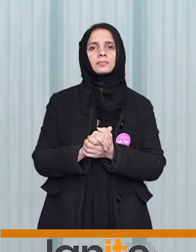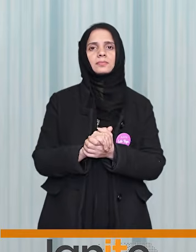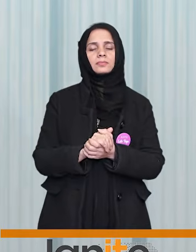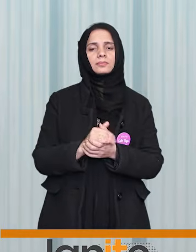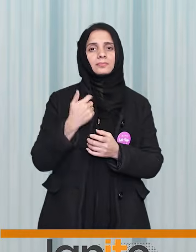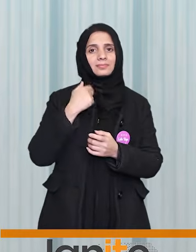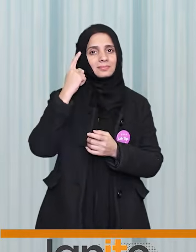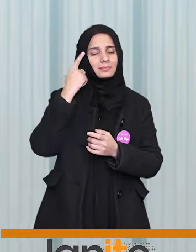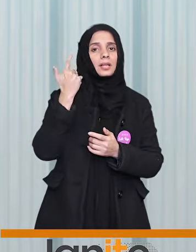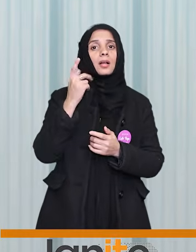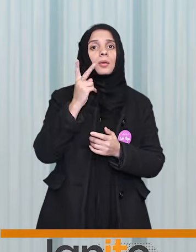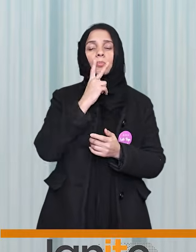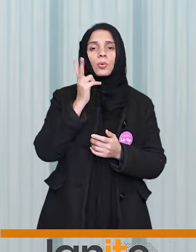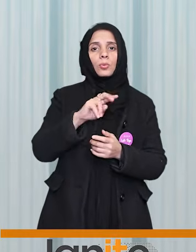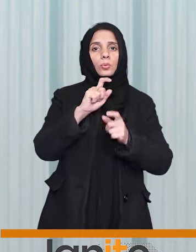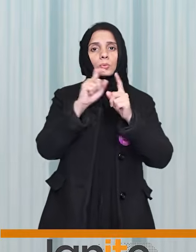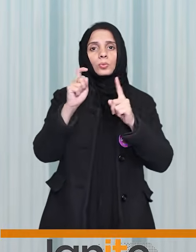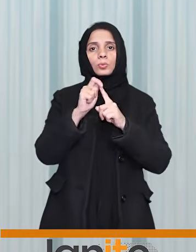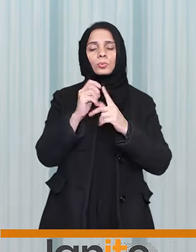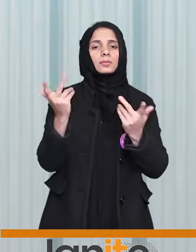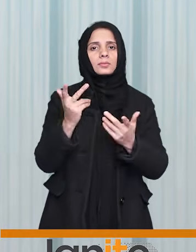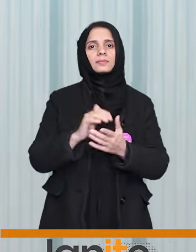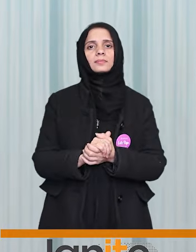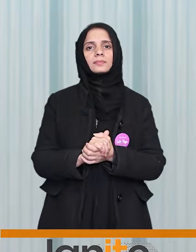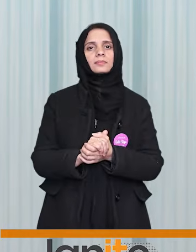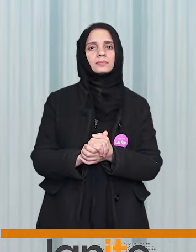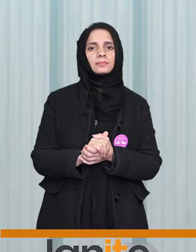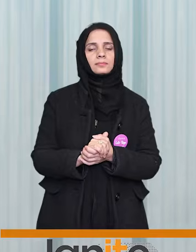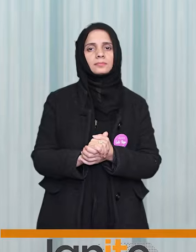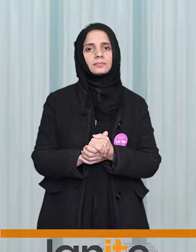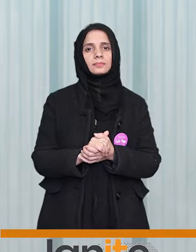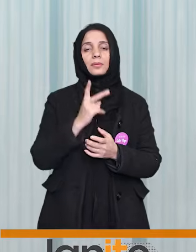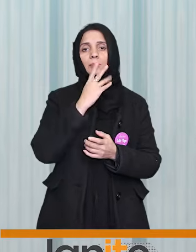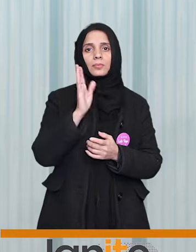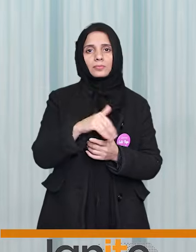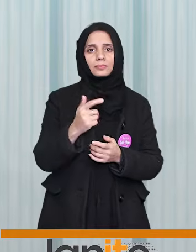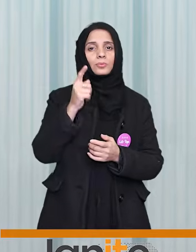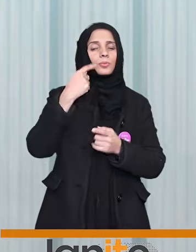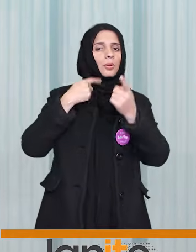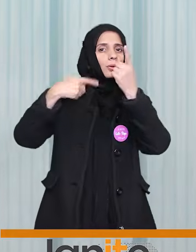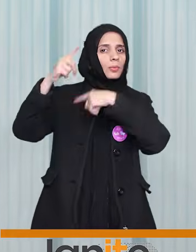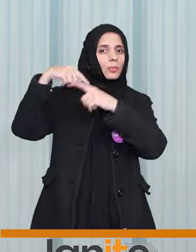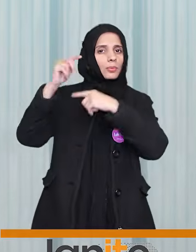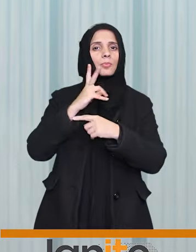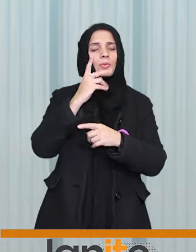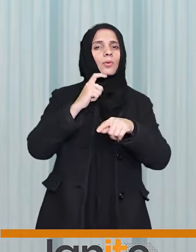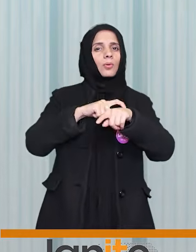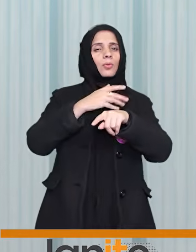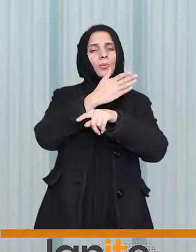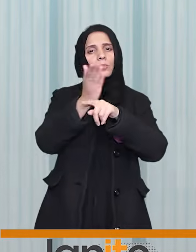Why I used such a word? Because when we talk about the old time of late nineteens